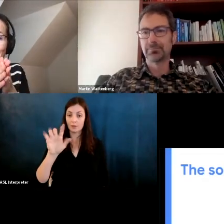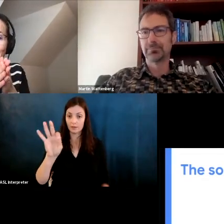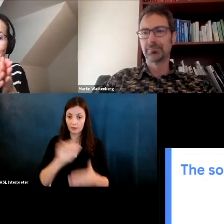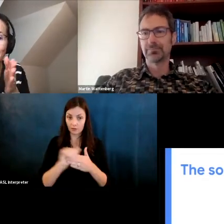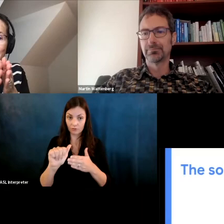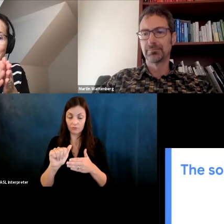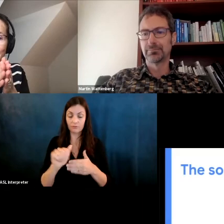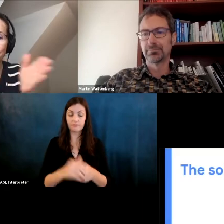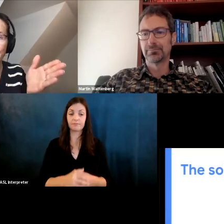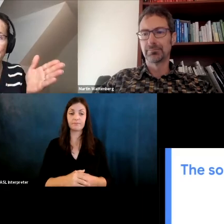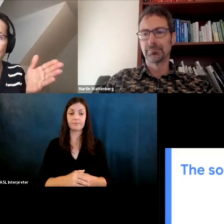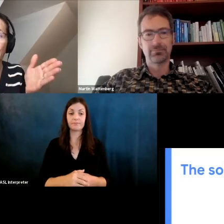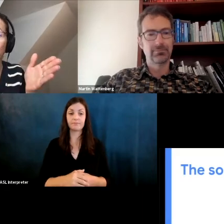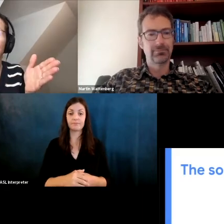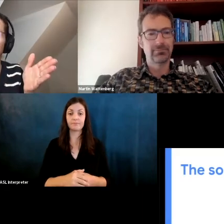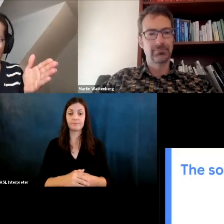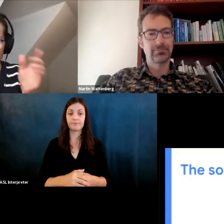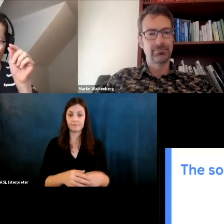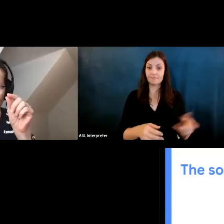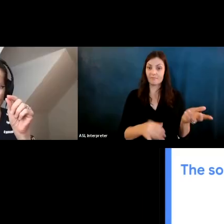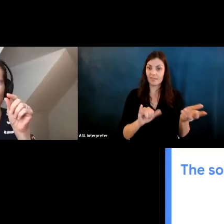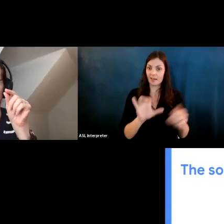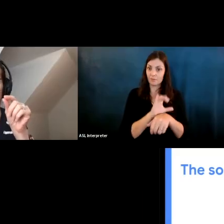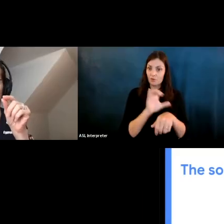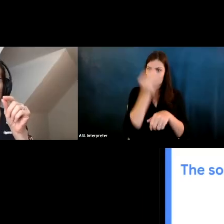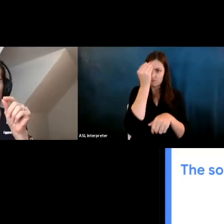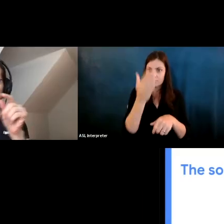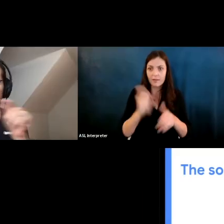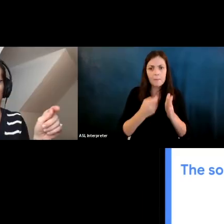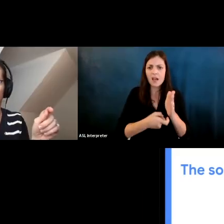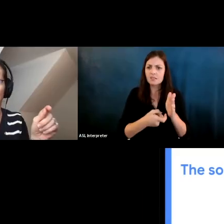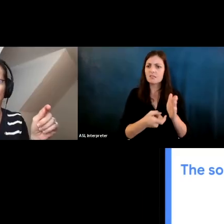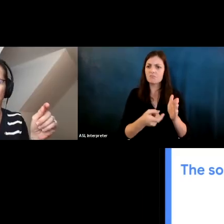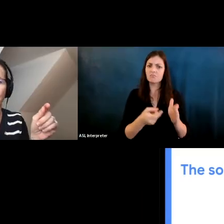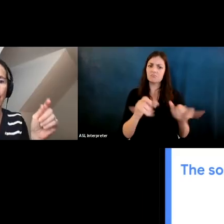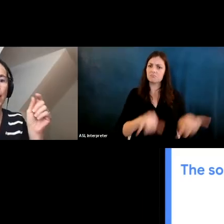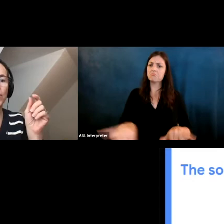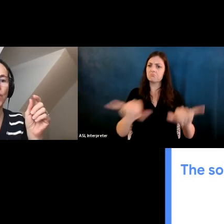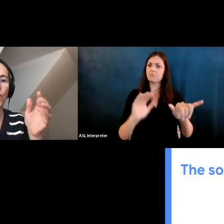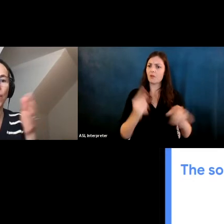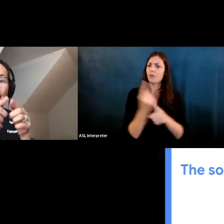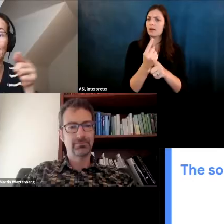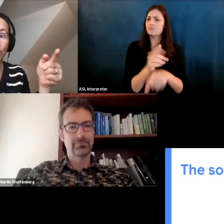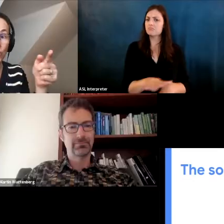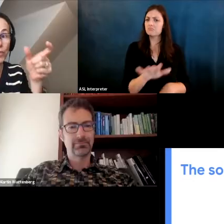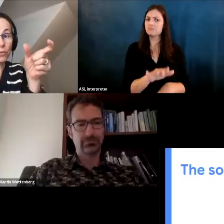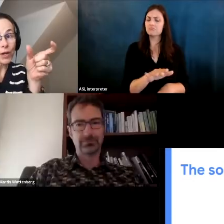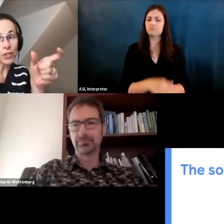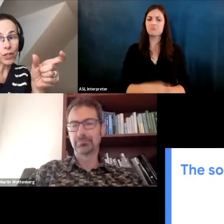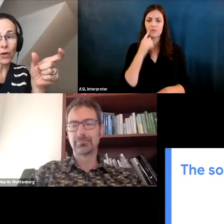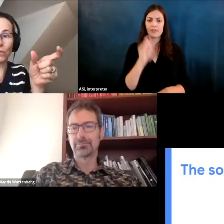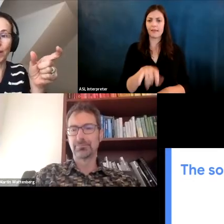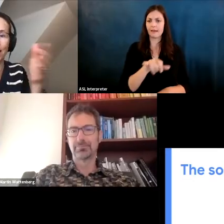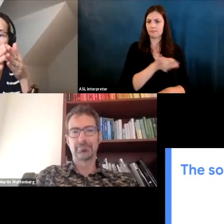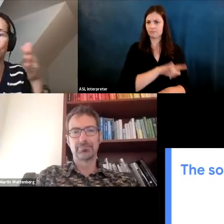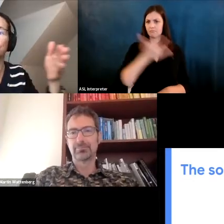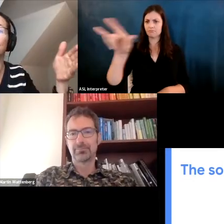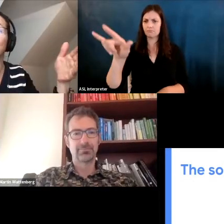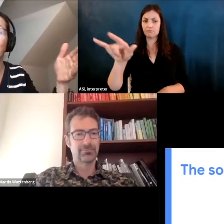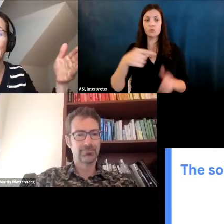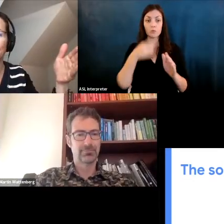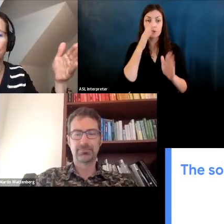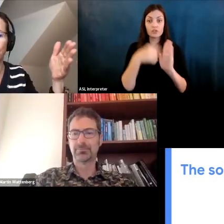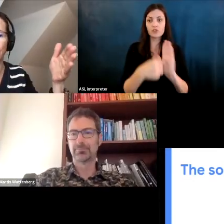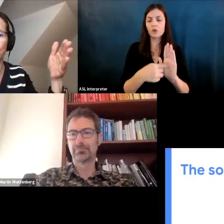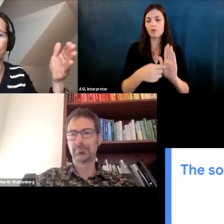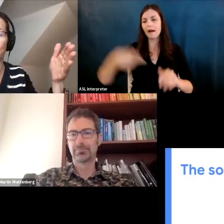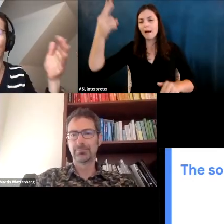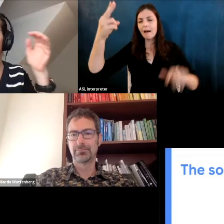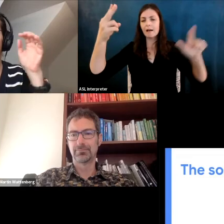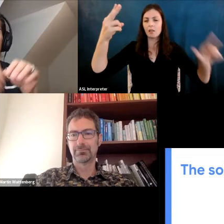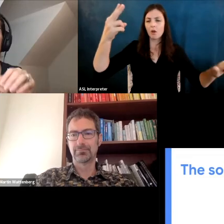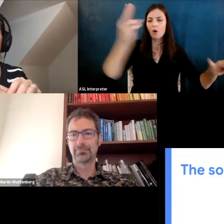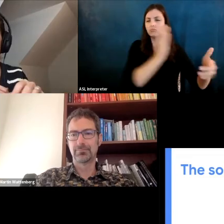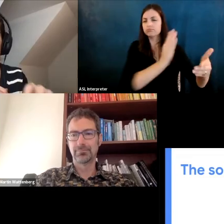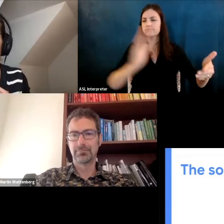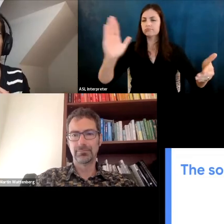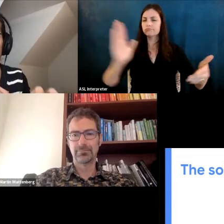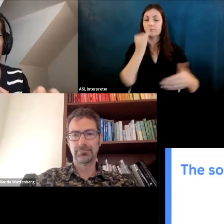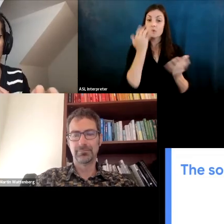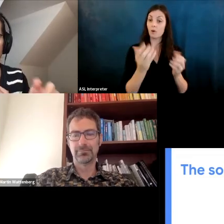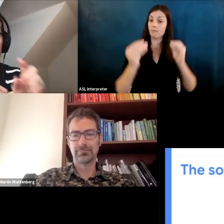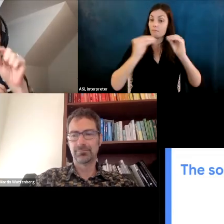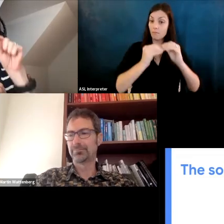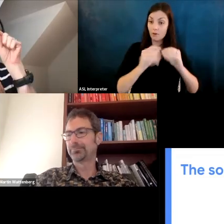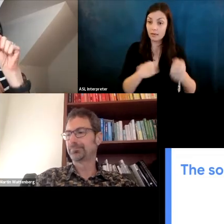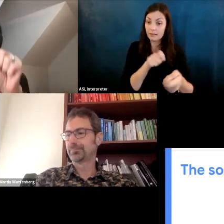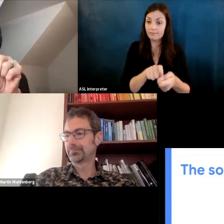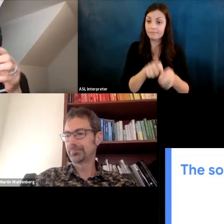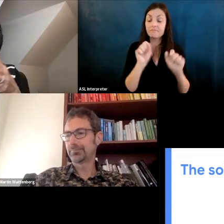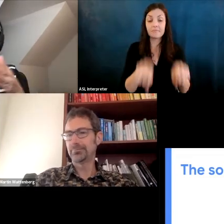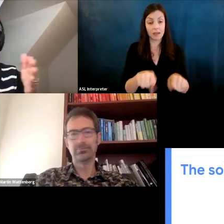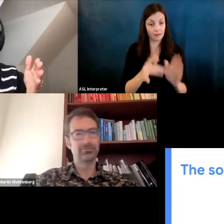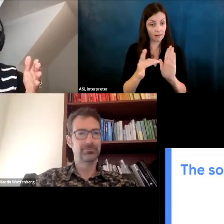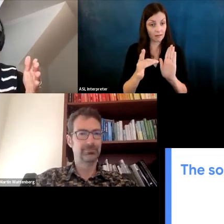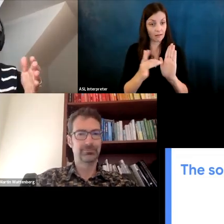Fernanda Viegas: And the interface is saying look this price is typical for this route Okay, so it shows you what is low, what is high, it shows you the range right which is great, if you want more details, you can also click on that range.